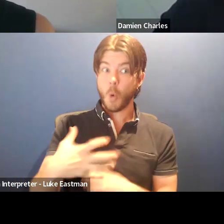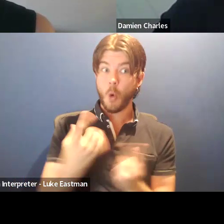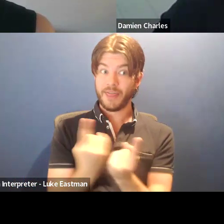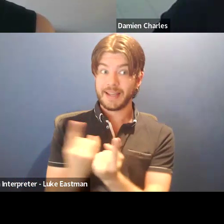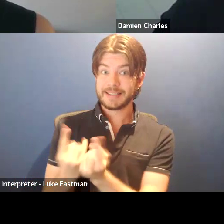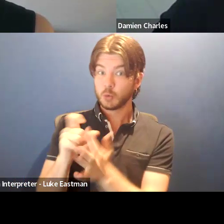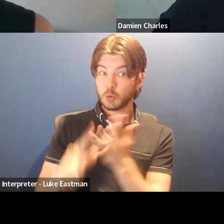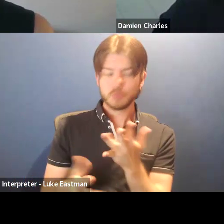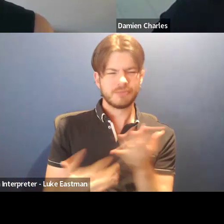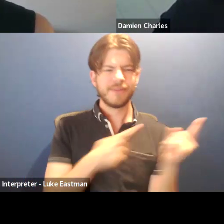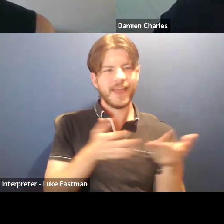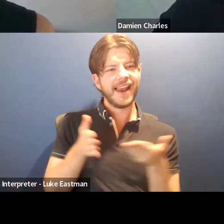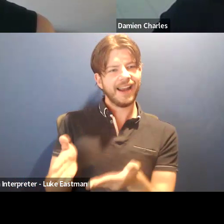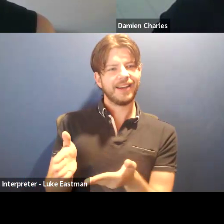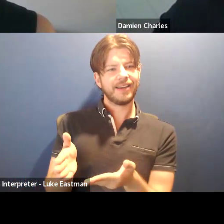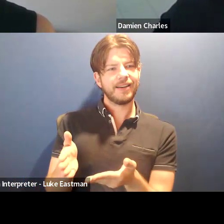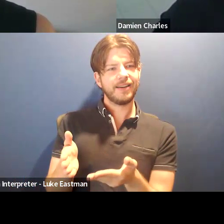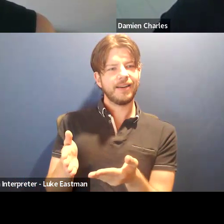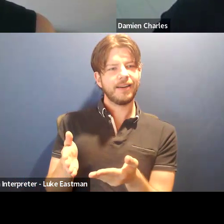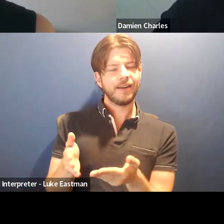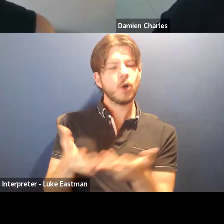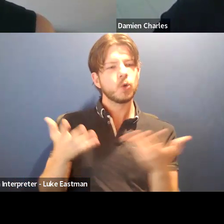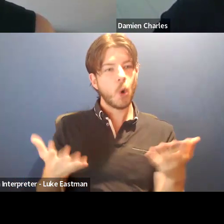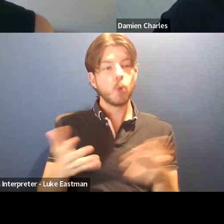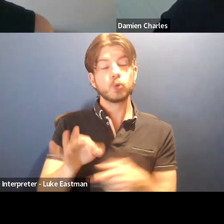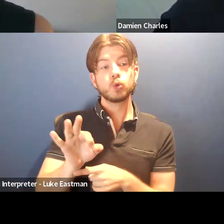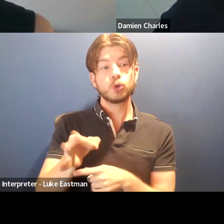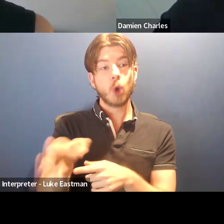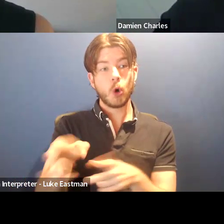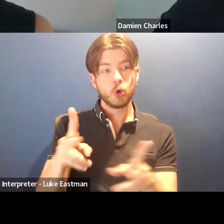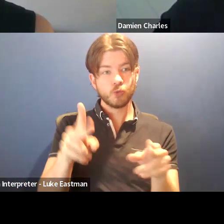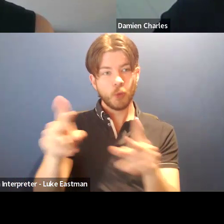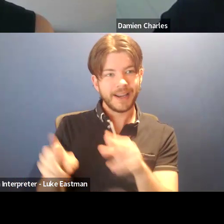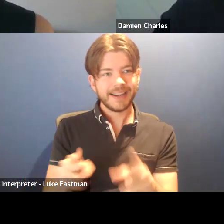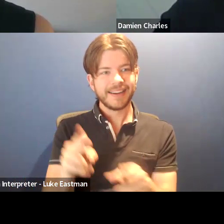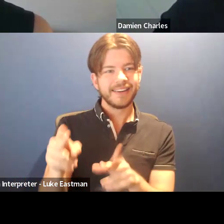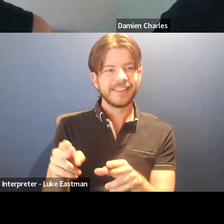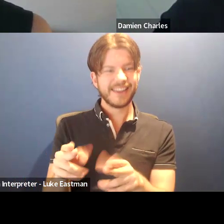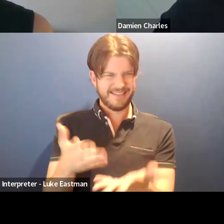To. So I started with dog grooming. I